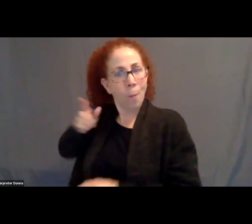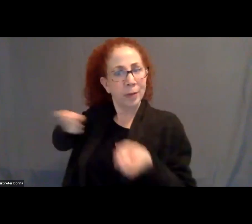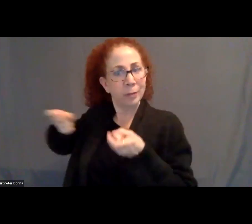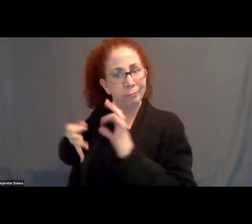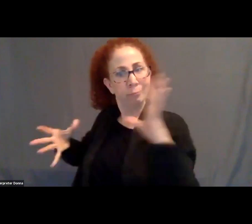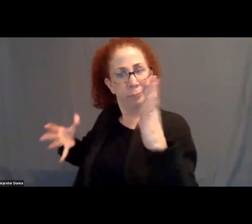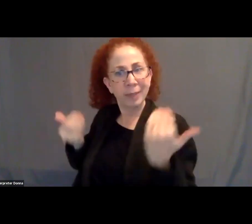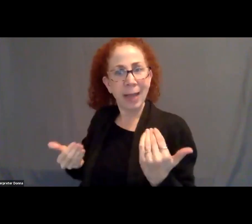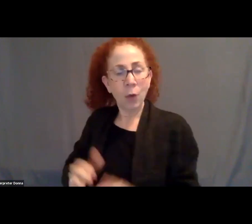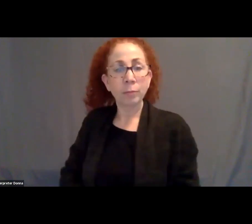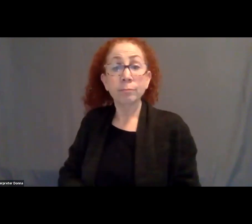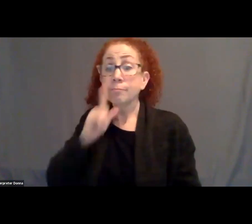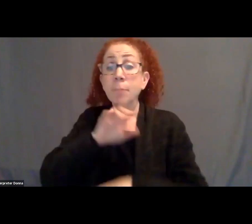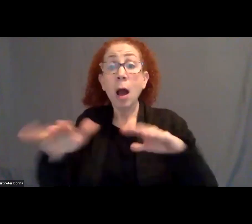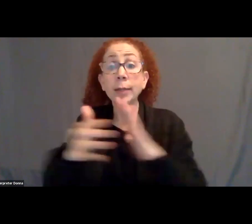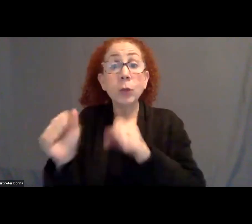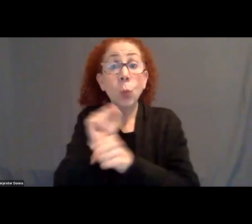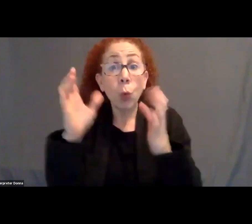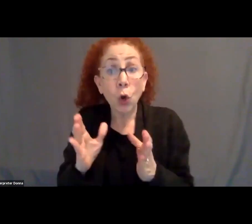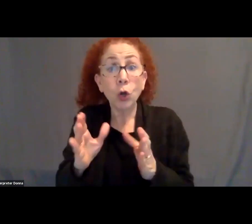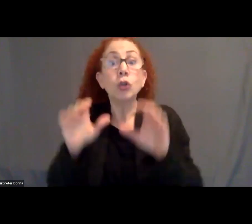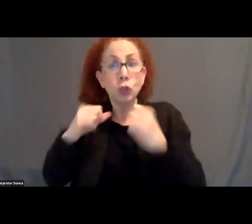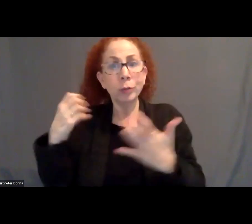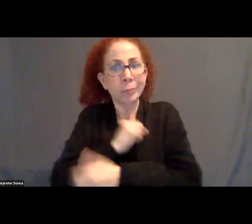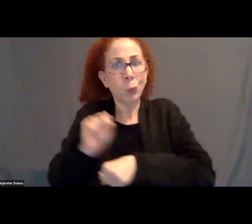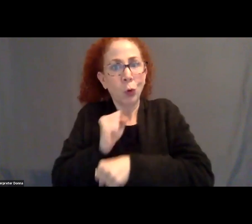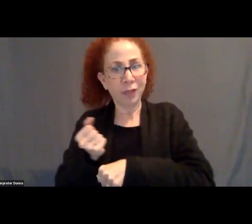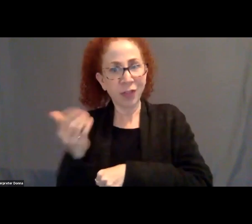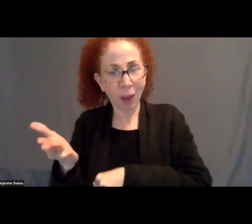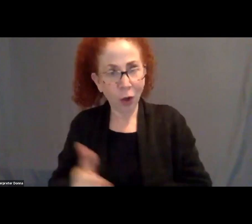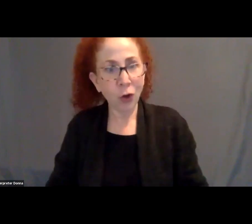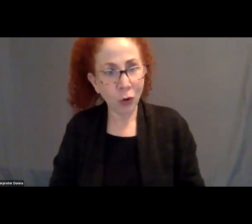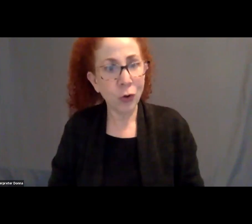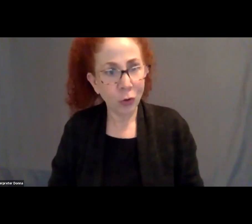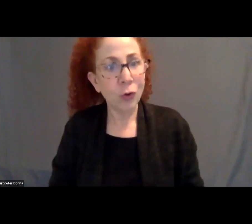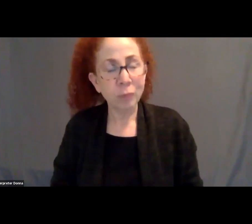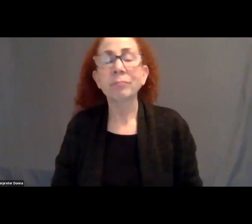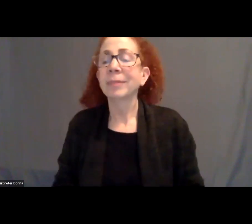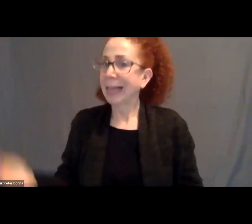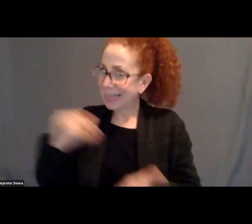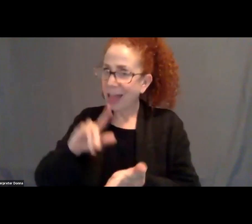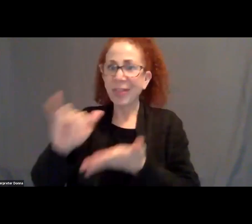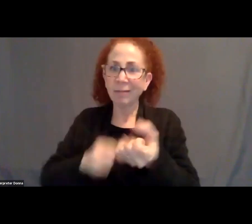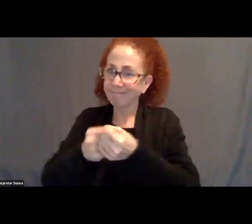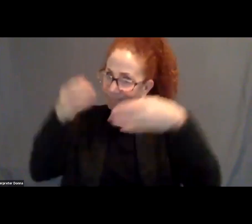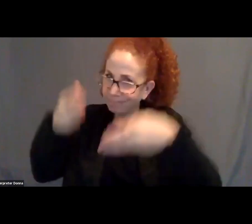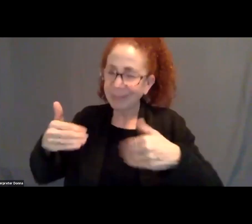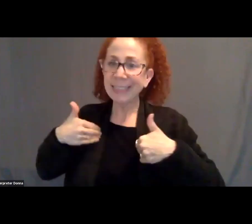Unskilled laborers were able to find employment in the mines. And this, too, favored the young.